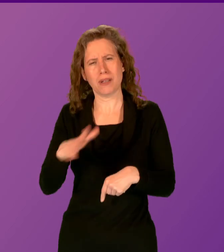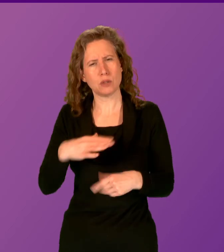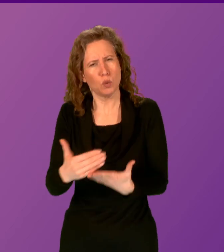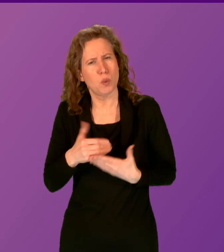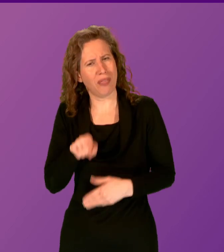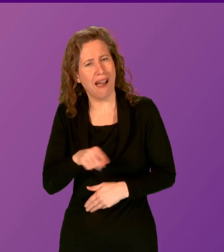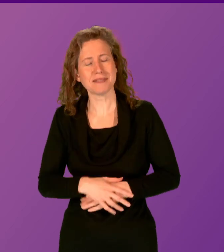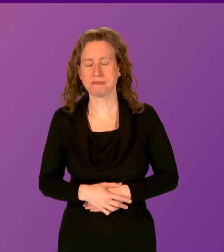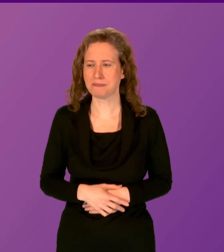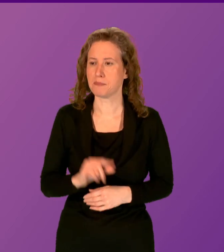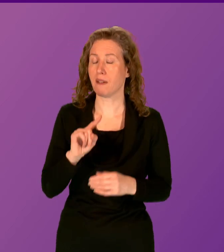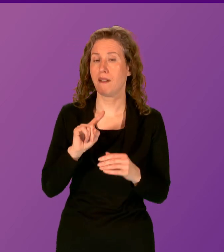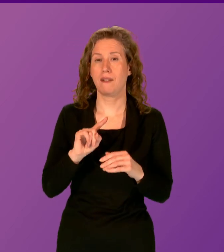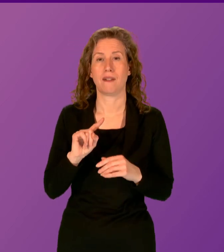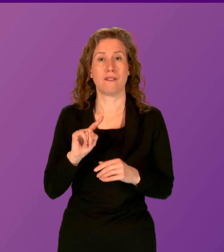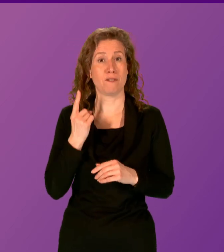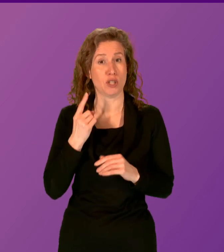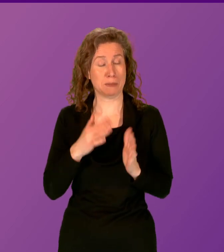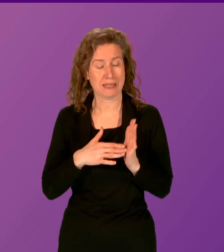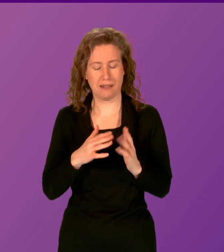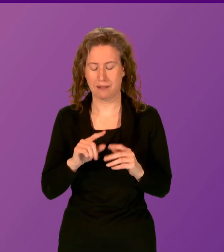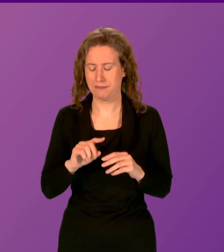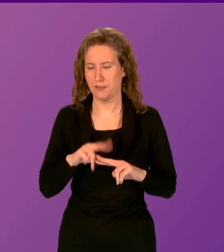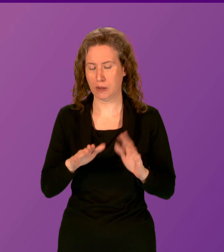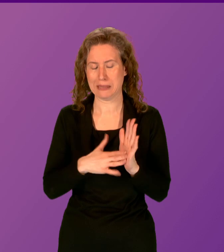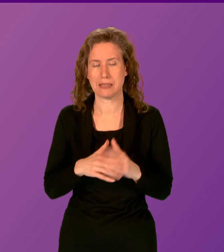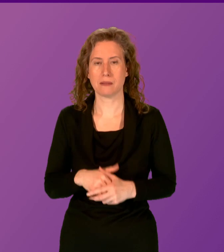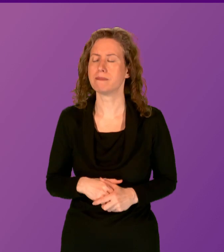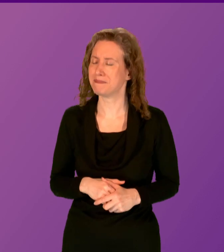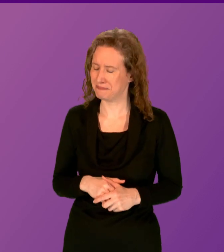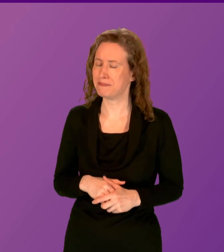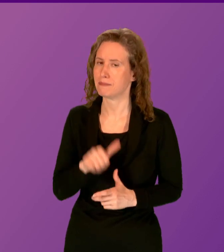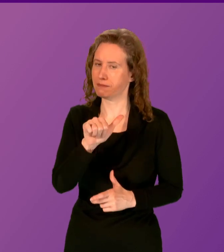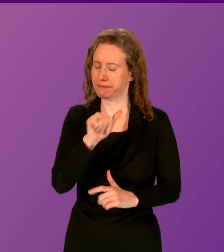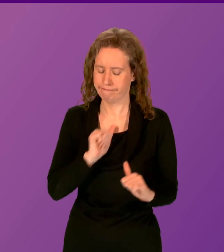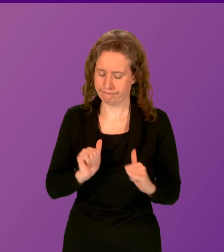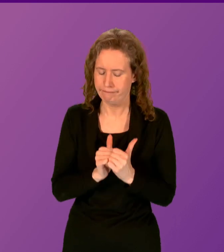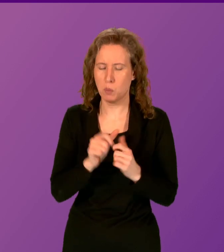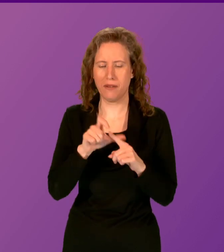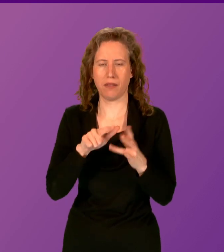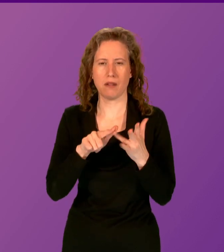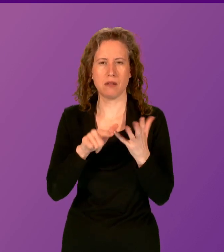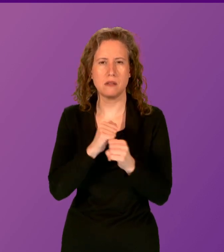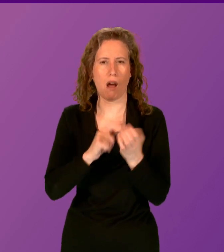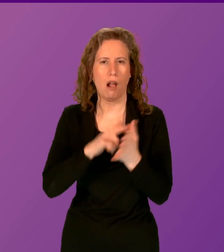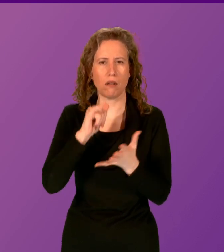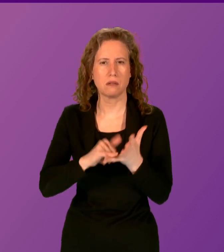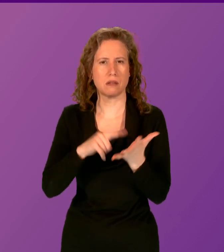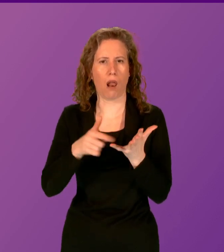I join Douglas Lumsden in congratulating Sharon and Roger.